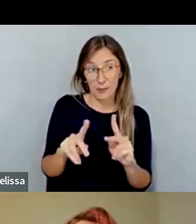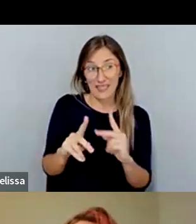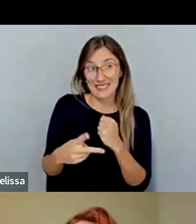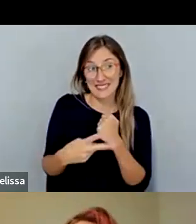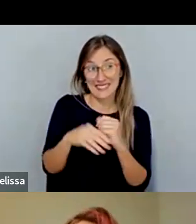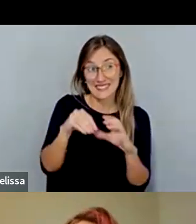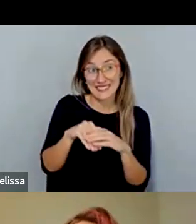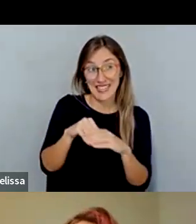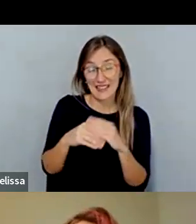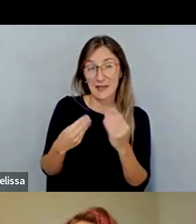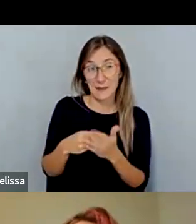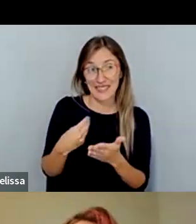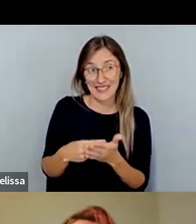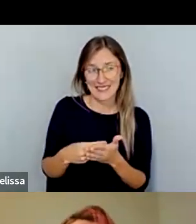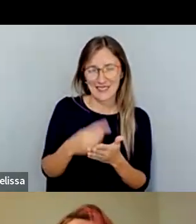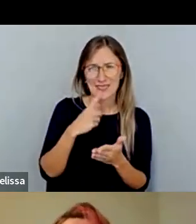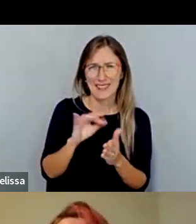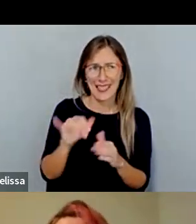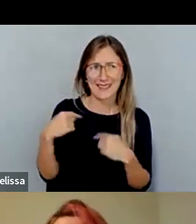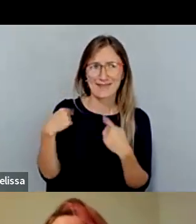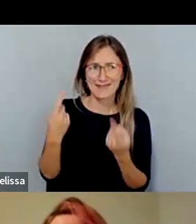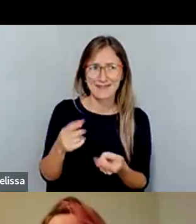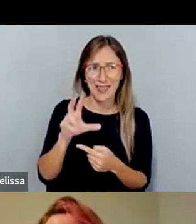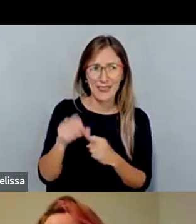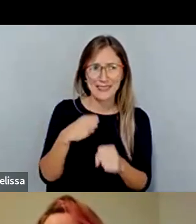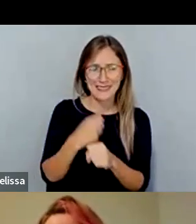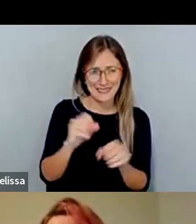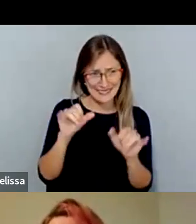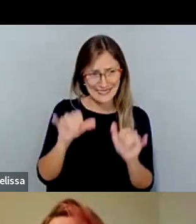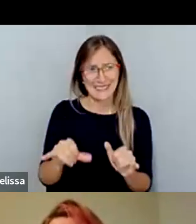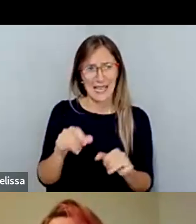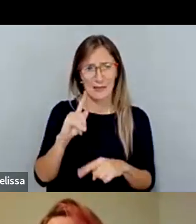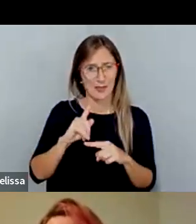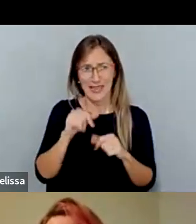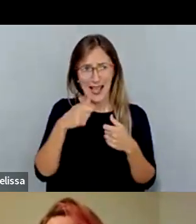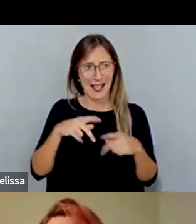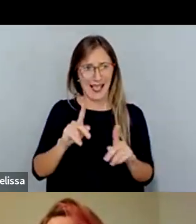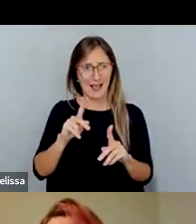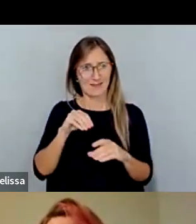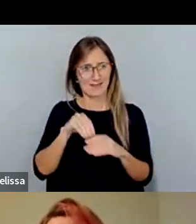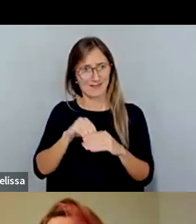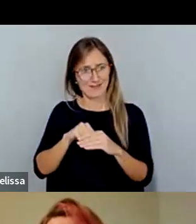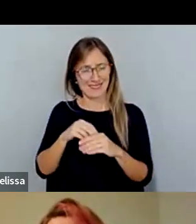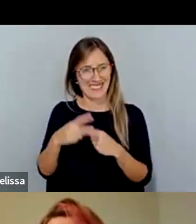marriage penalty that's contained in both SSI and Social Security/ disability as well as the fact you are not allowed to save any money for